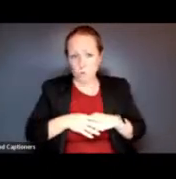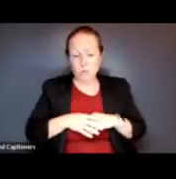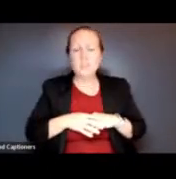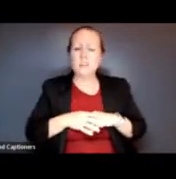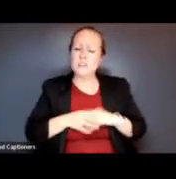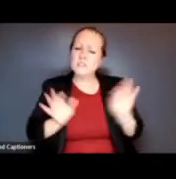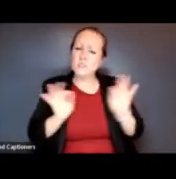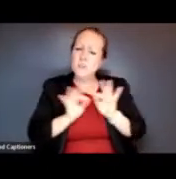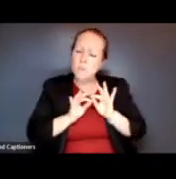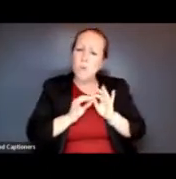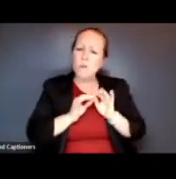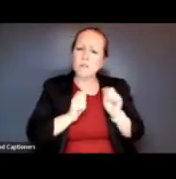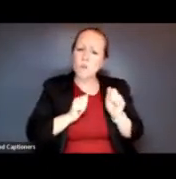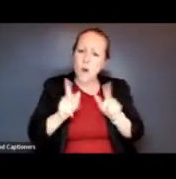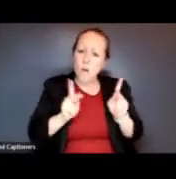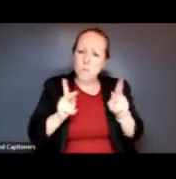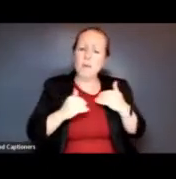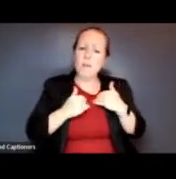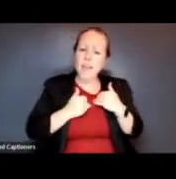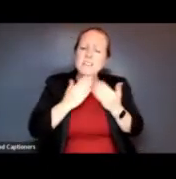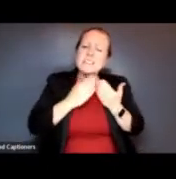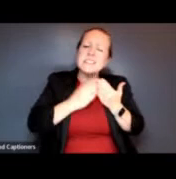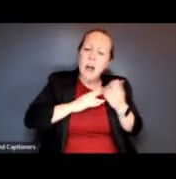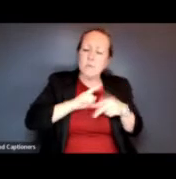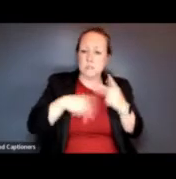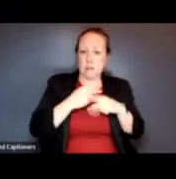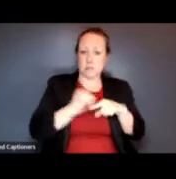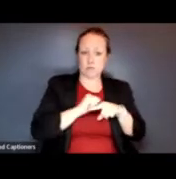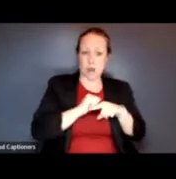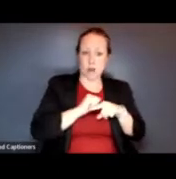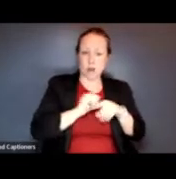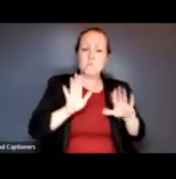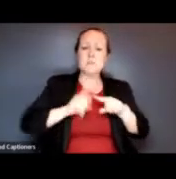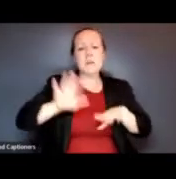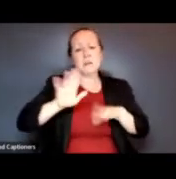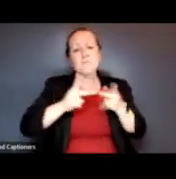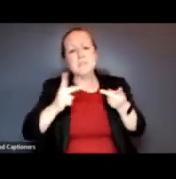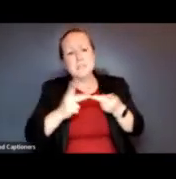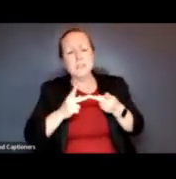different levels of providers are going to need different kinds of training. But everybody